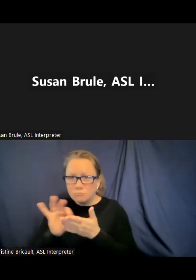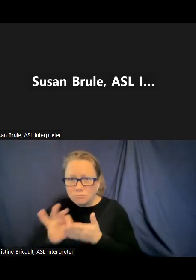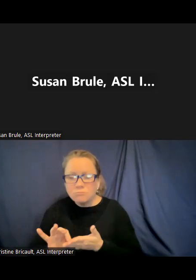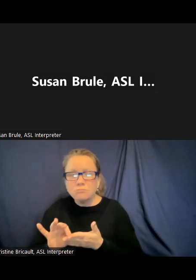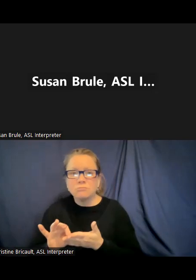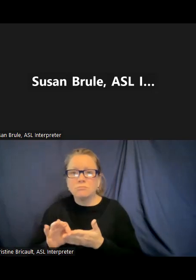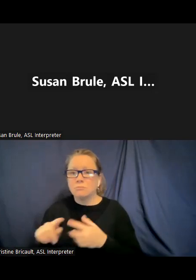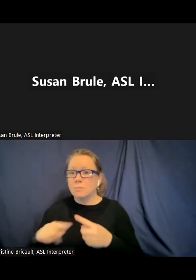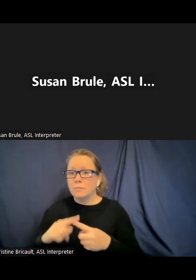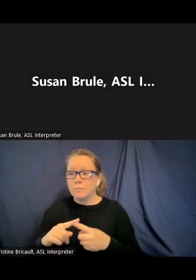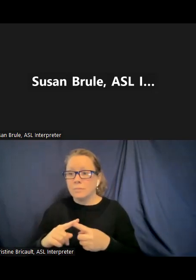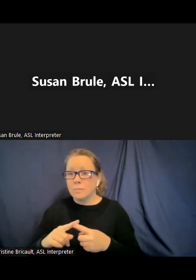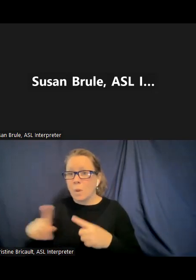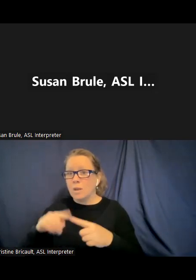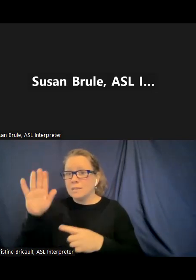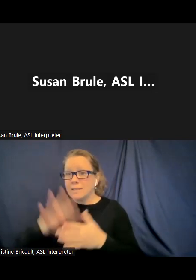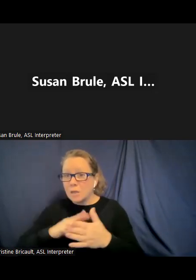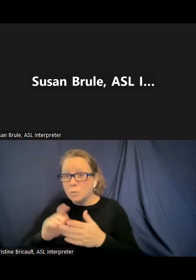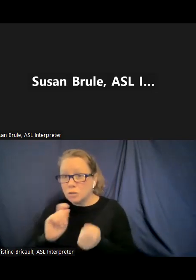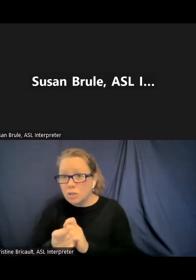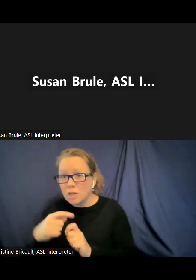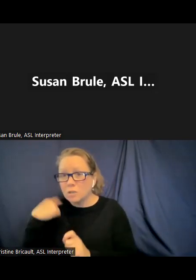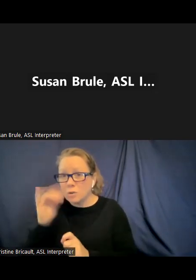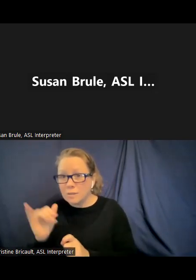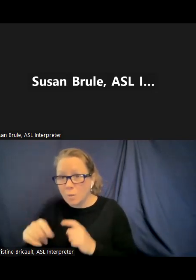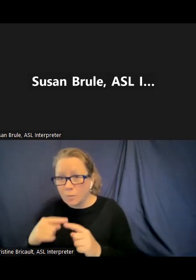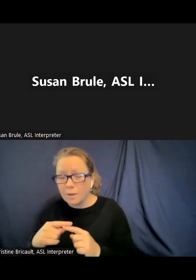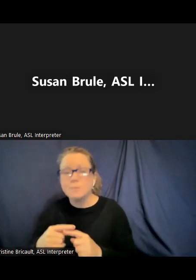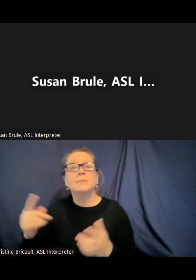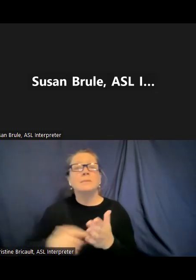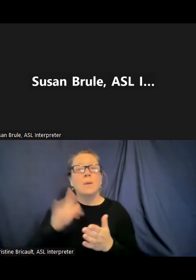The effective date of schedule change. Sometimes it's helpful to have a review date.